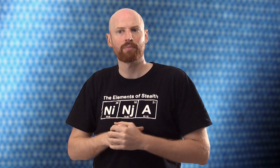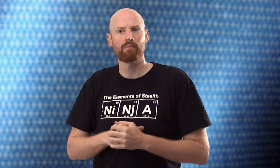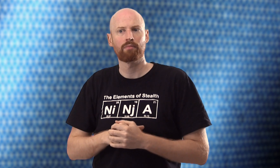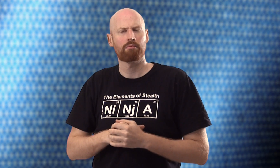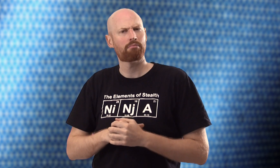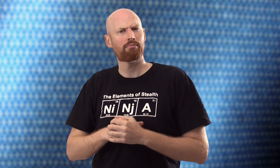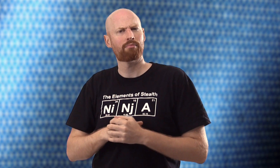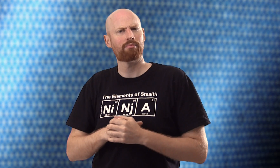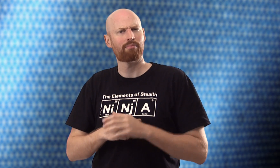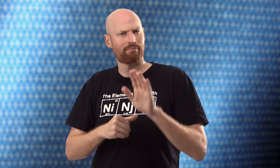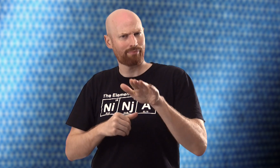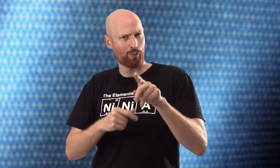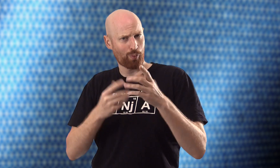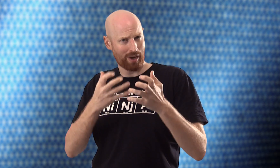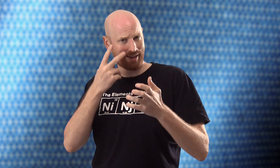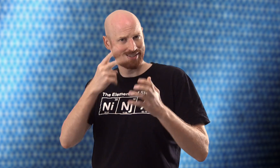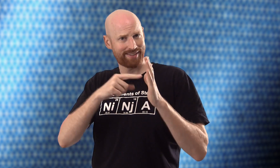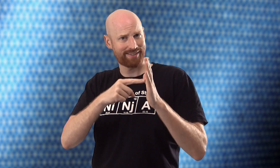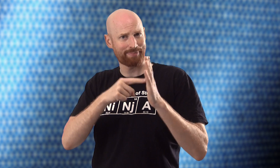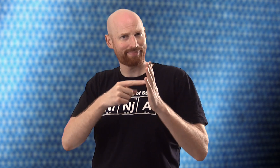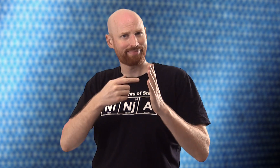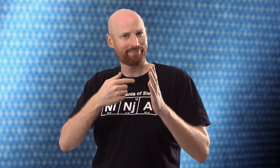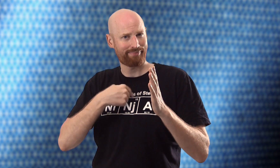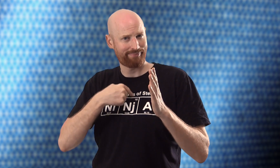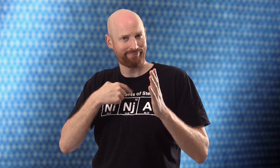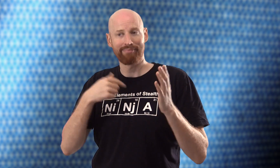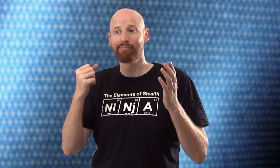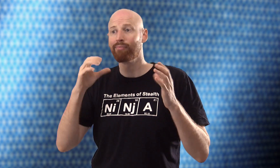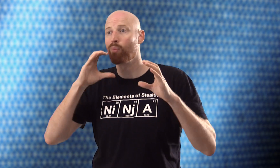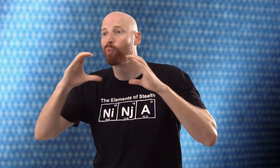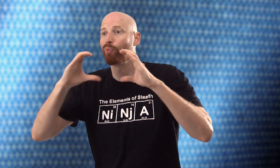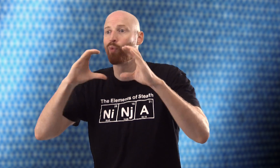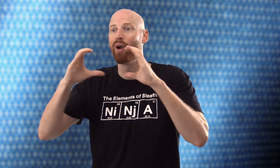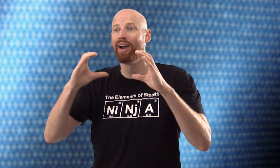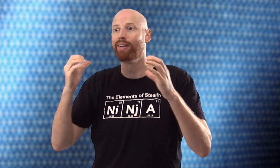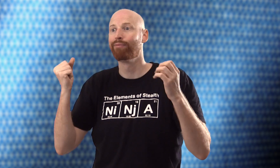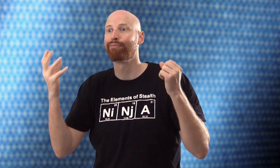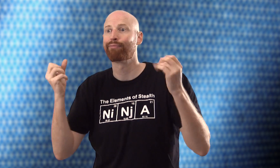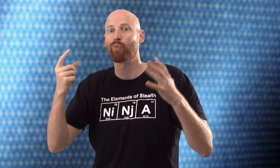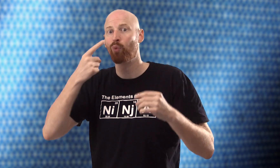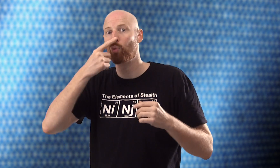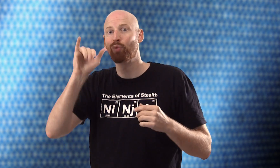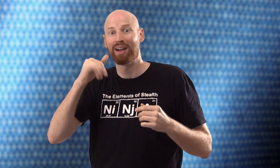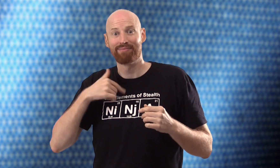was what we did. So you want to see an example of what it looks like when I was communicating with my